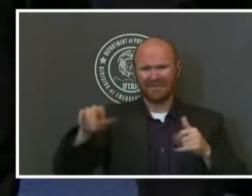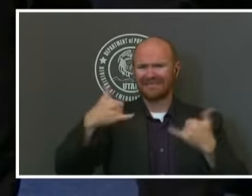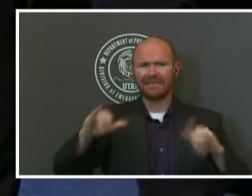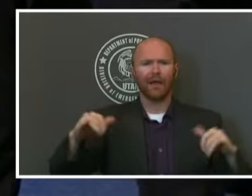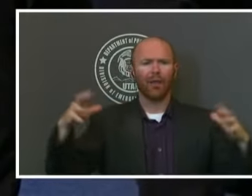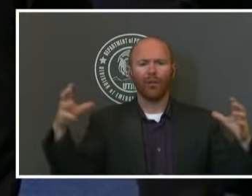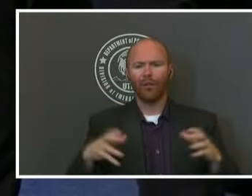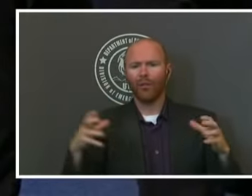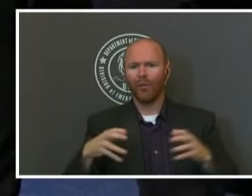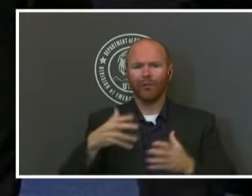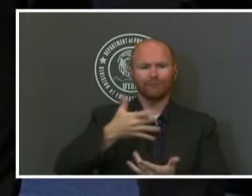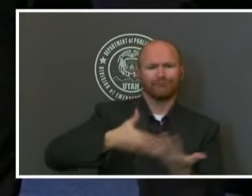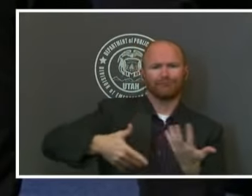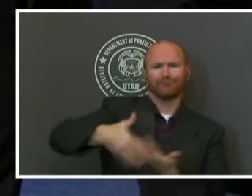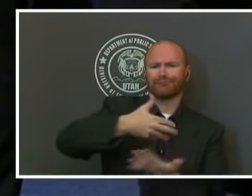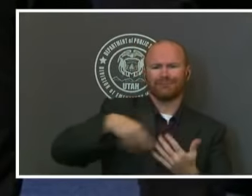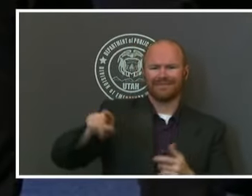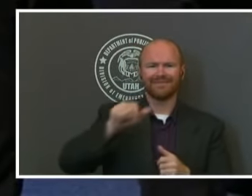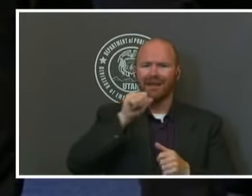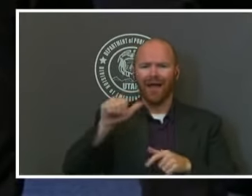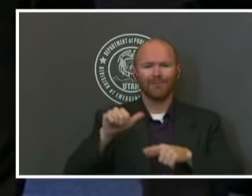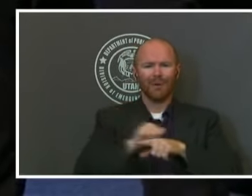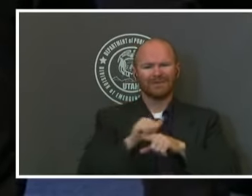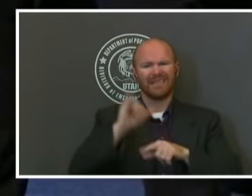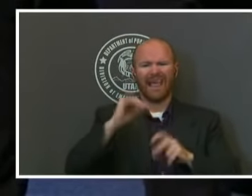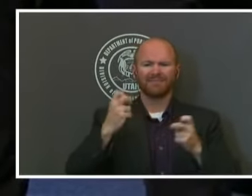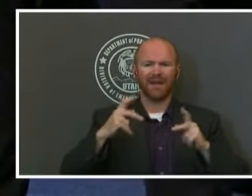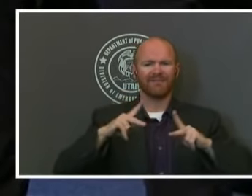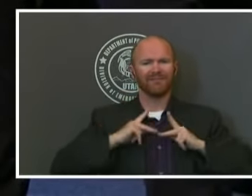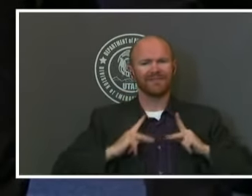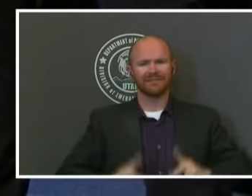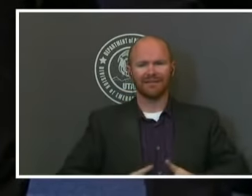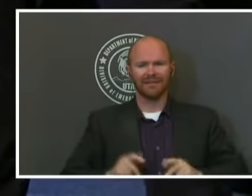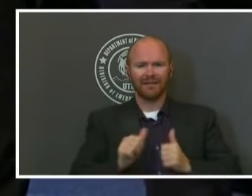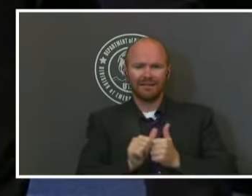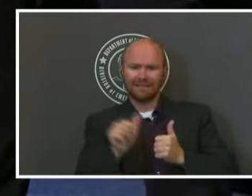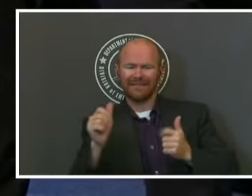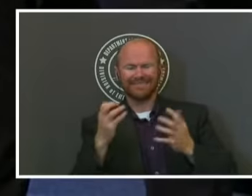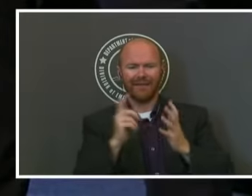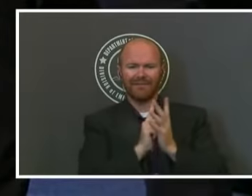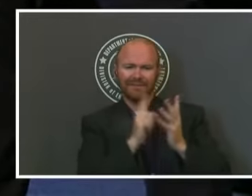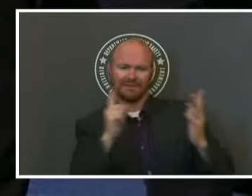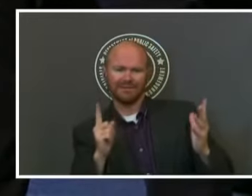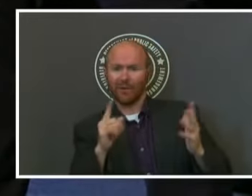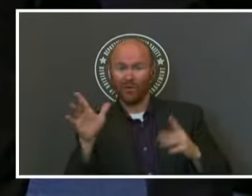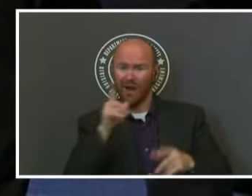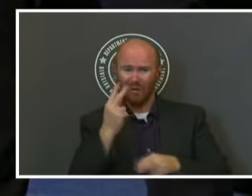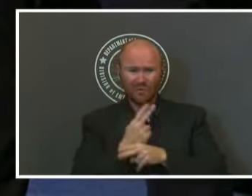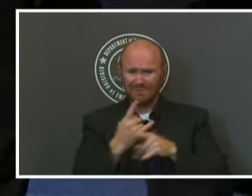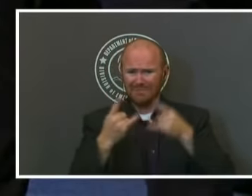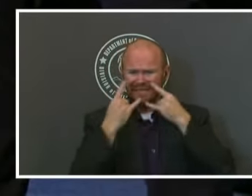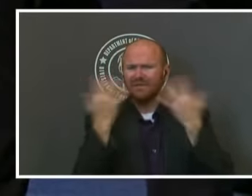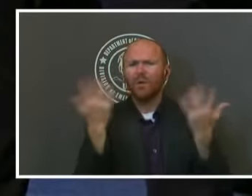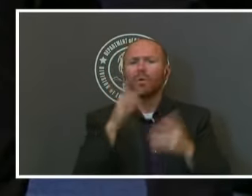not practicing physical distancing they're still not